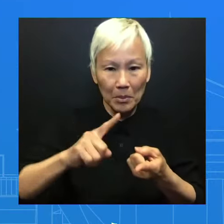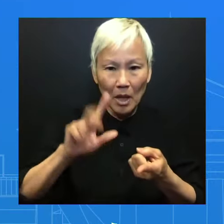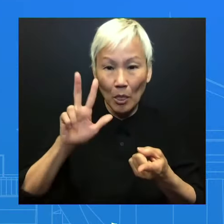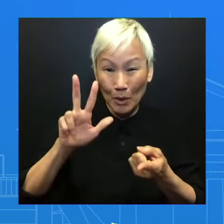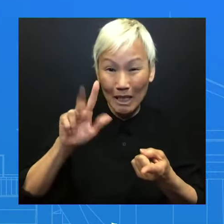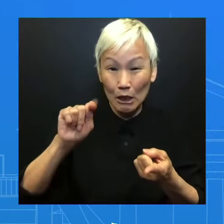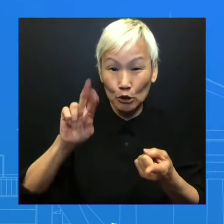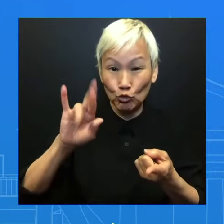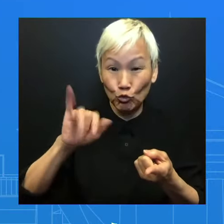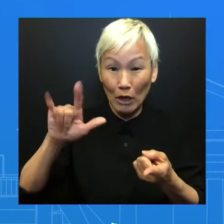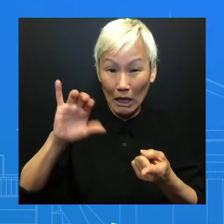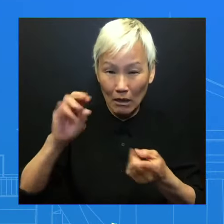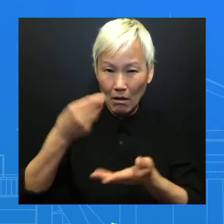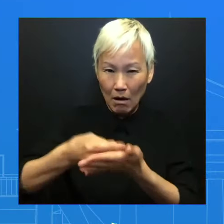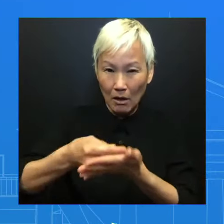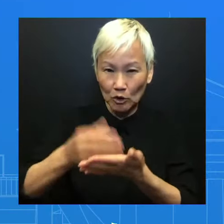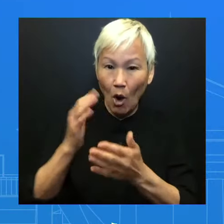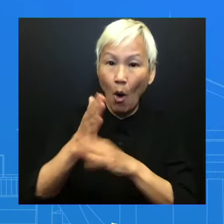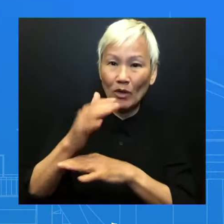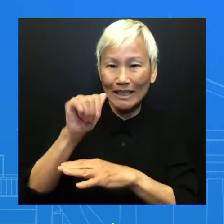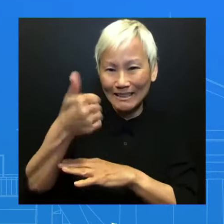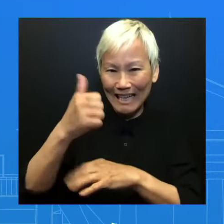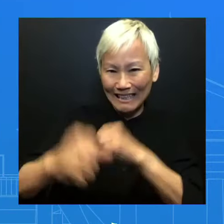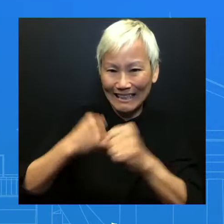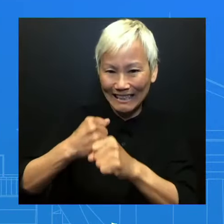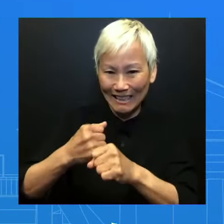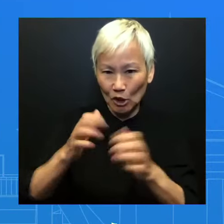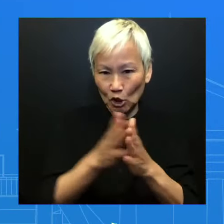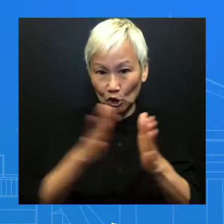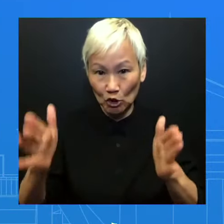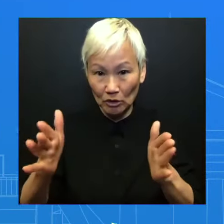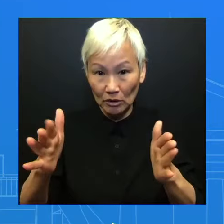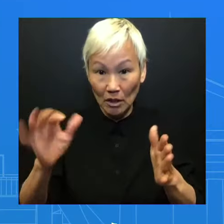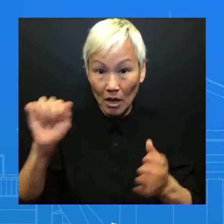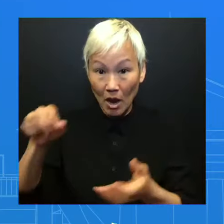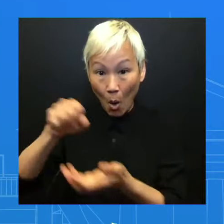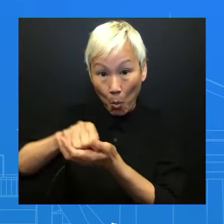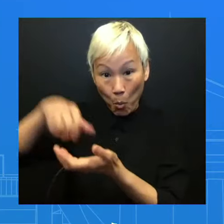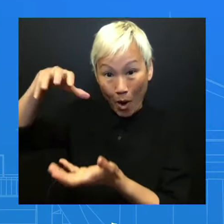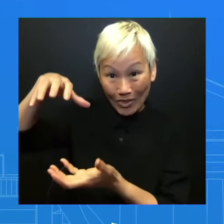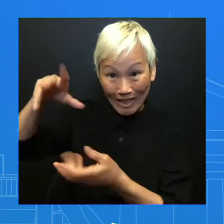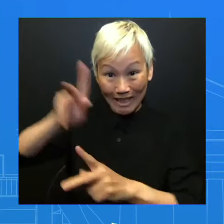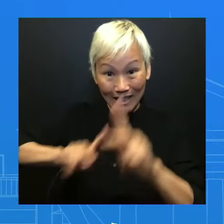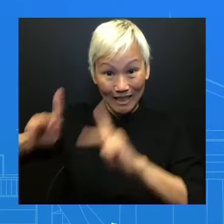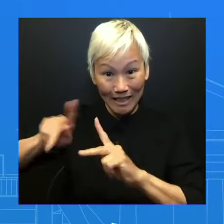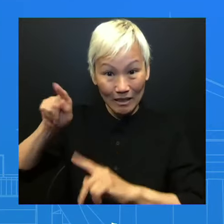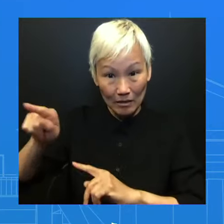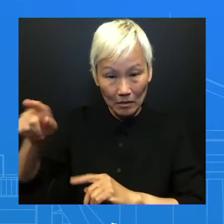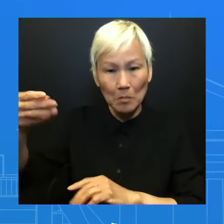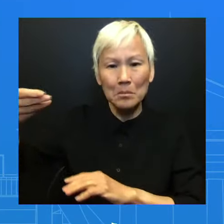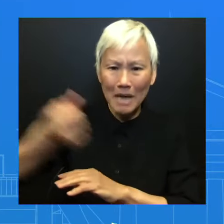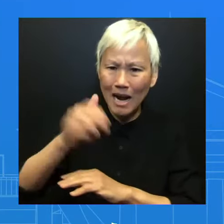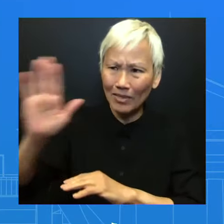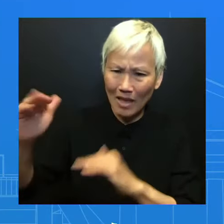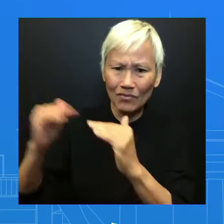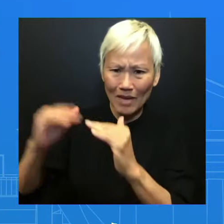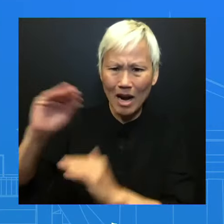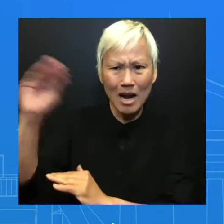to pay their fair share and by slashing wasteful spending on special interests. House Republicans proposed and passed